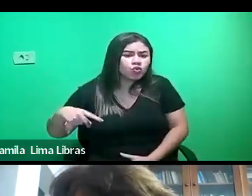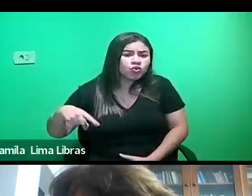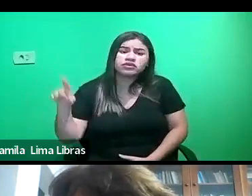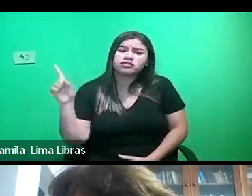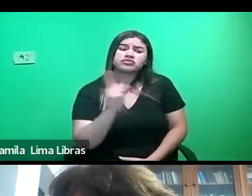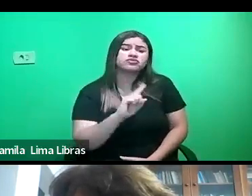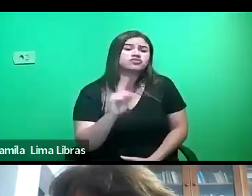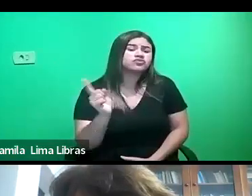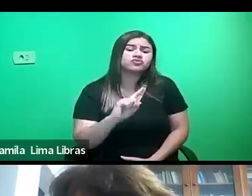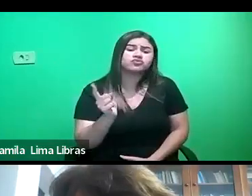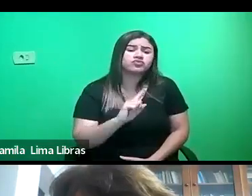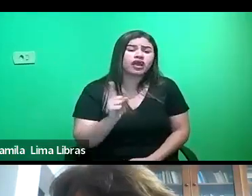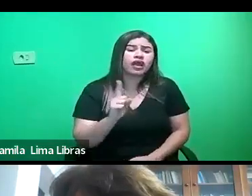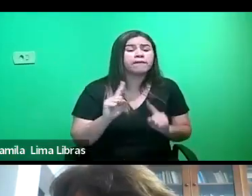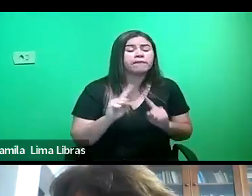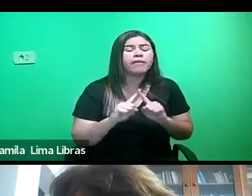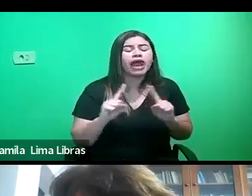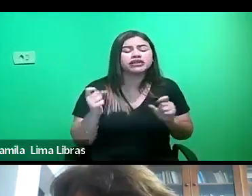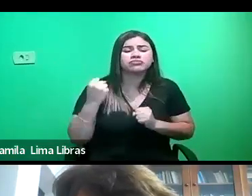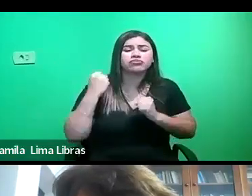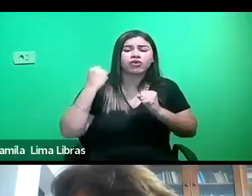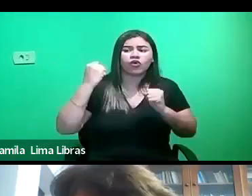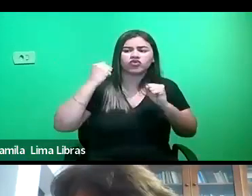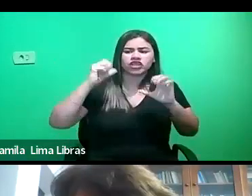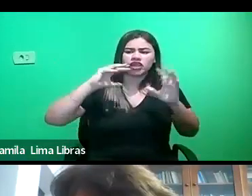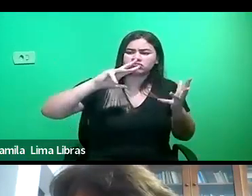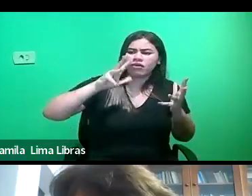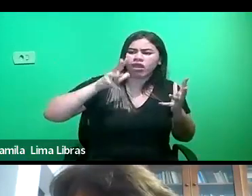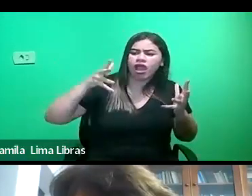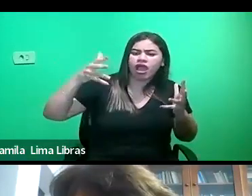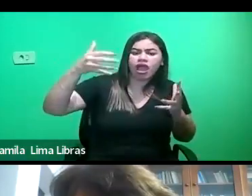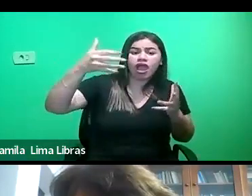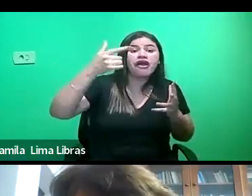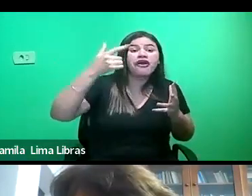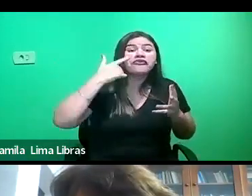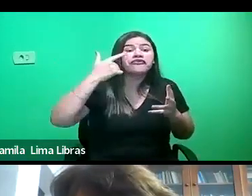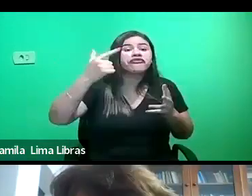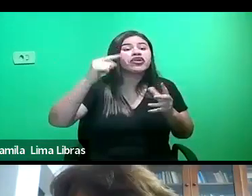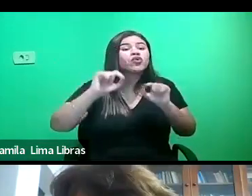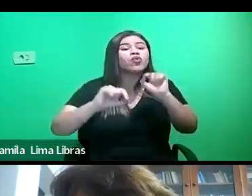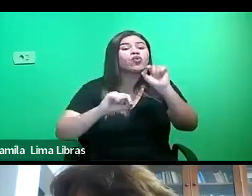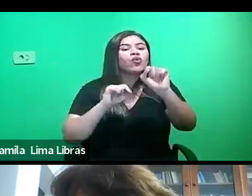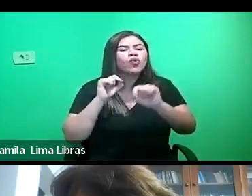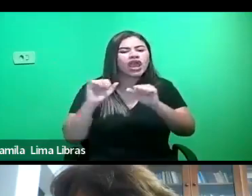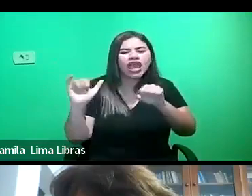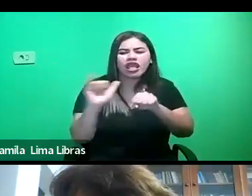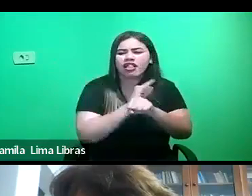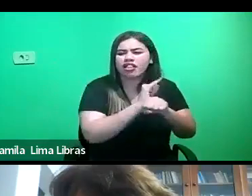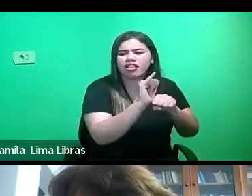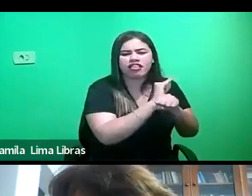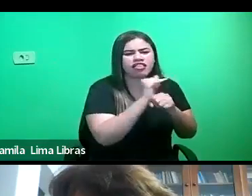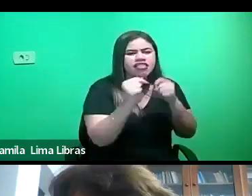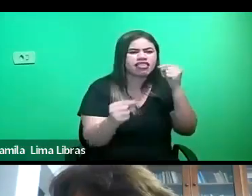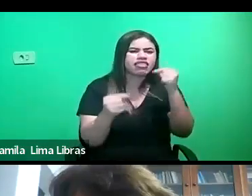powers have views. The occasion The occasion for their own strategic political goals. but e have